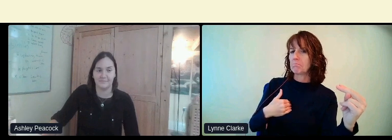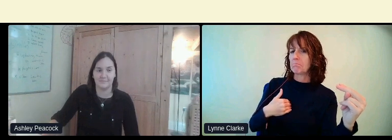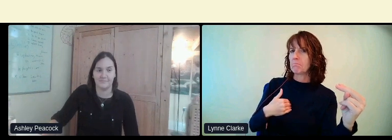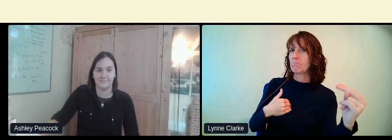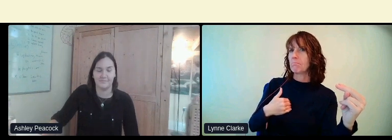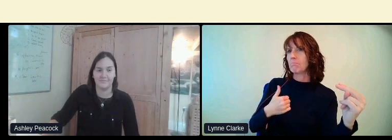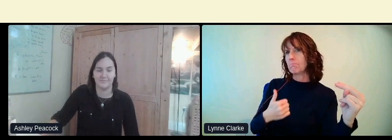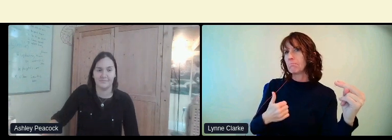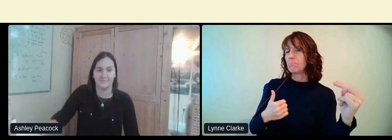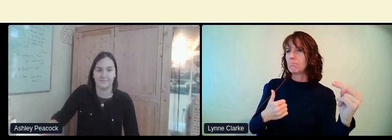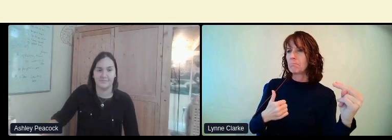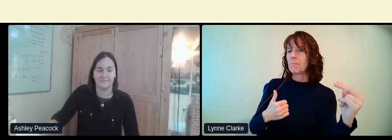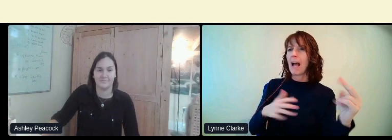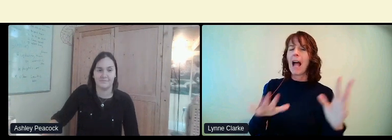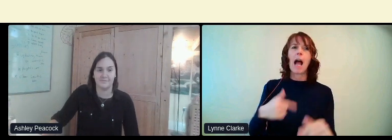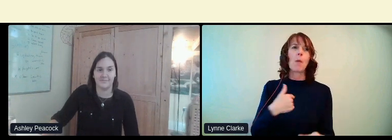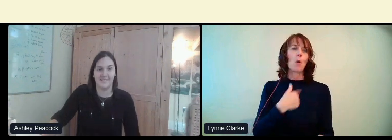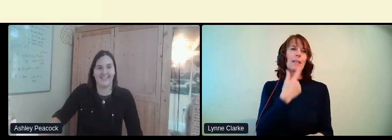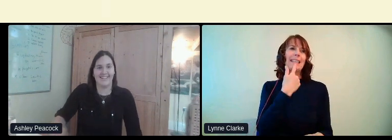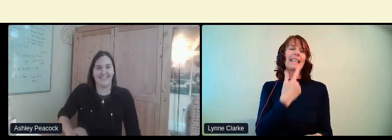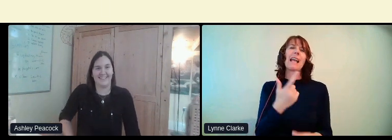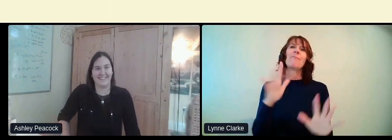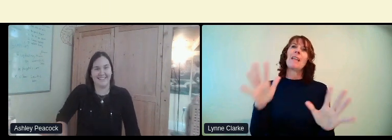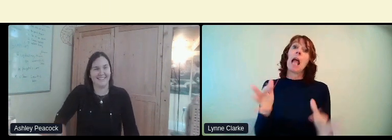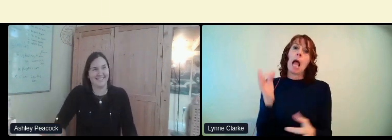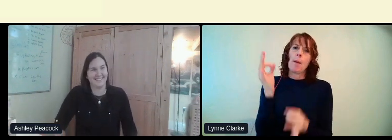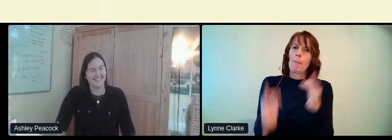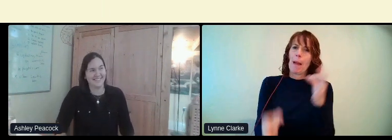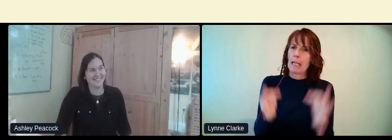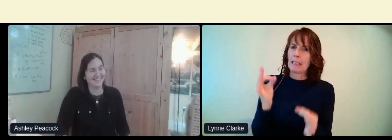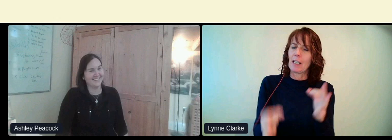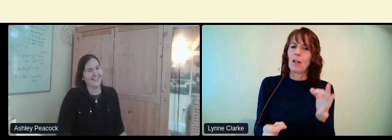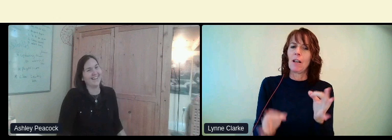I don't want to say political about it, I mean eye balls are essentially jelly balls. Why are